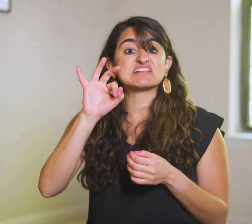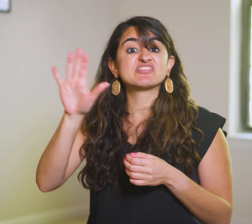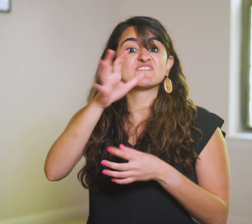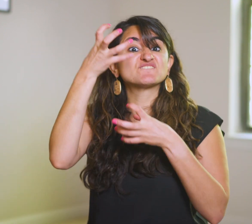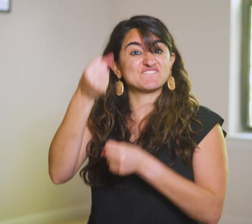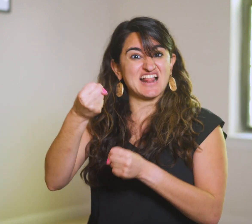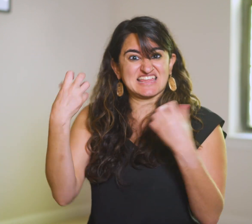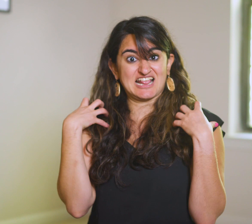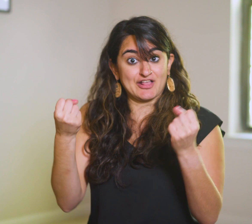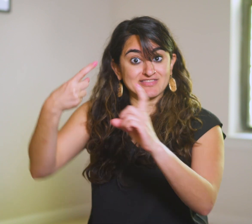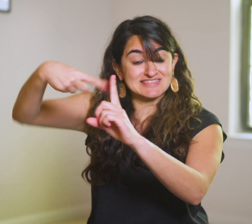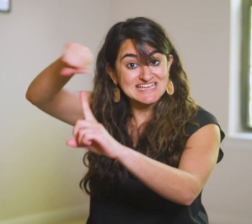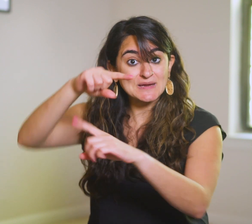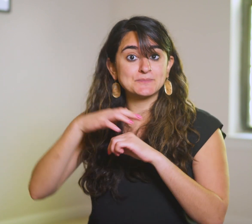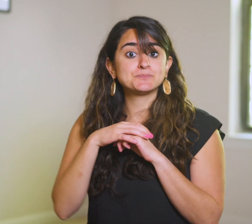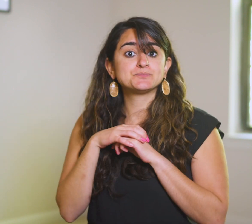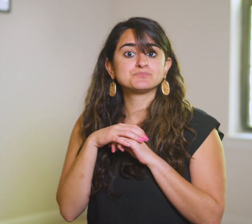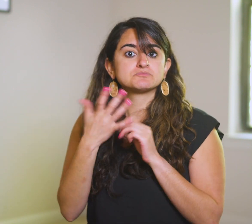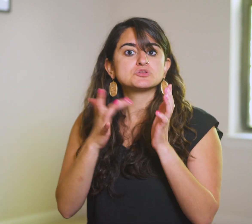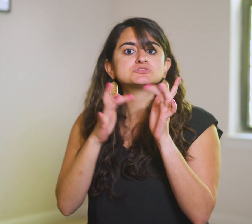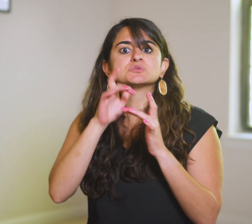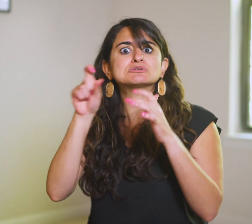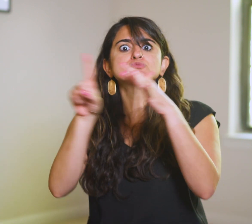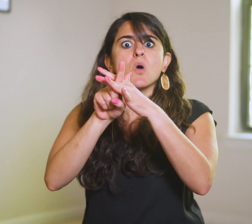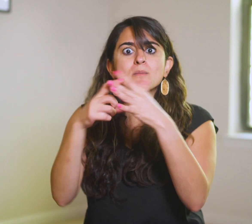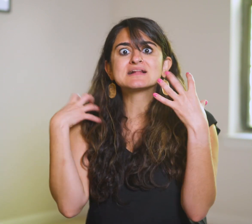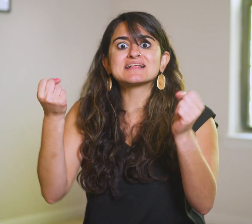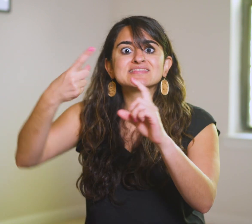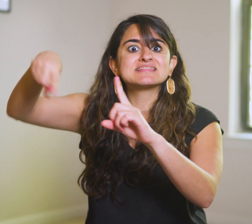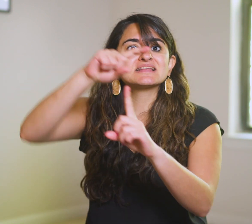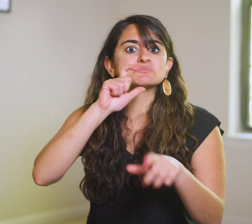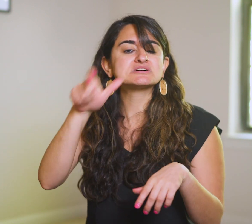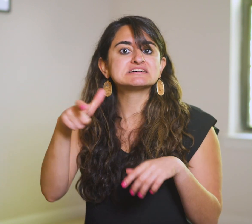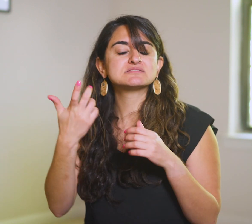If their faith healed them, Jesus wouldn’t need to show up or act,